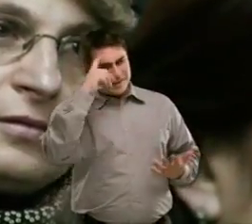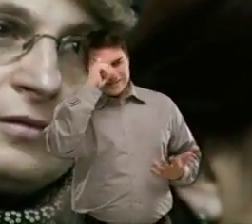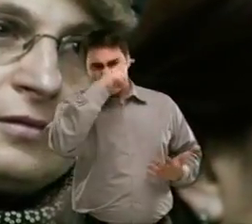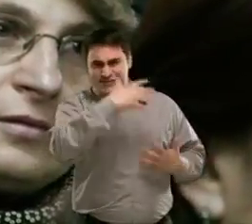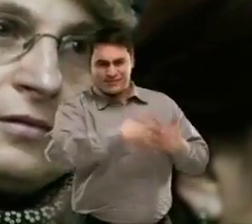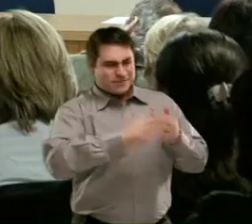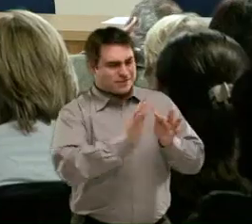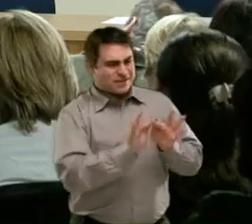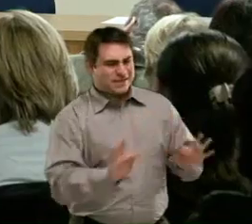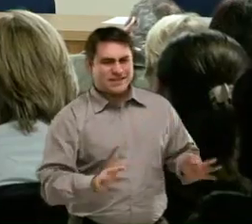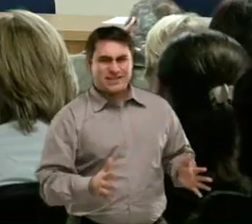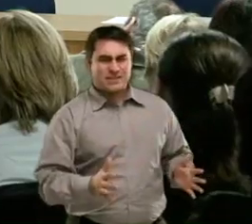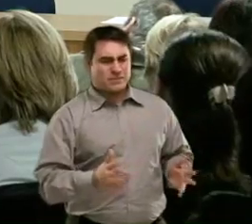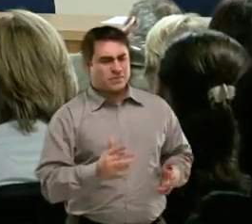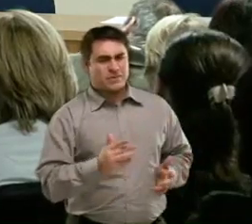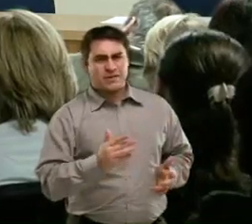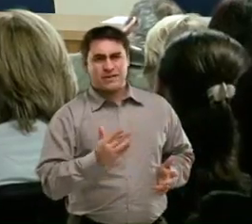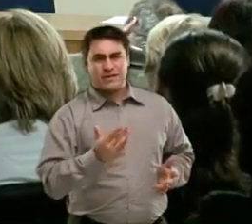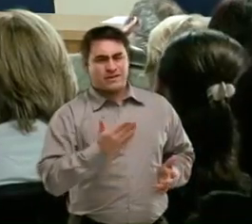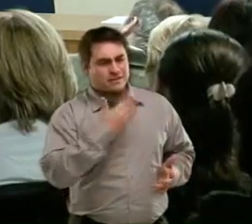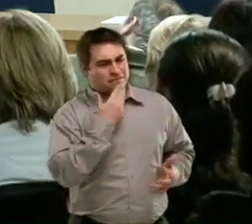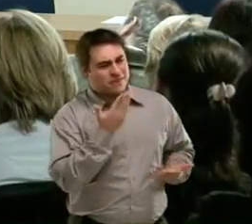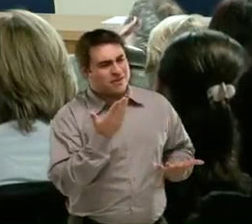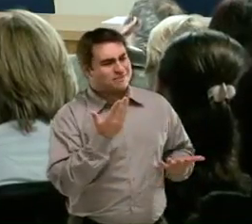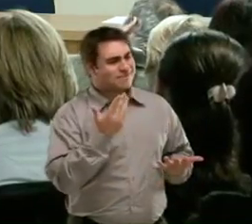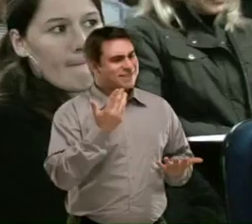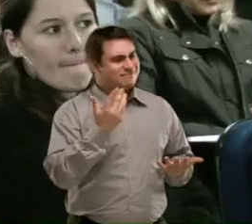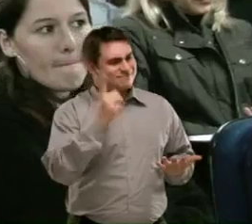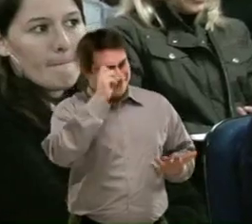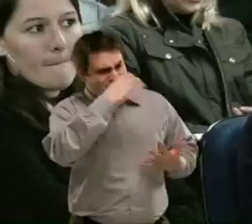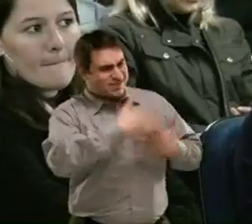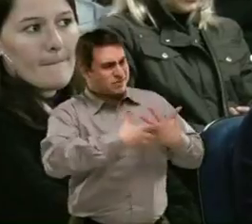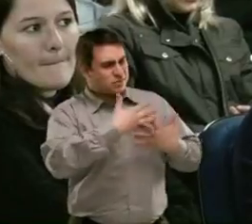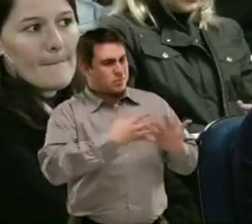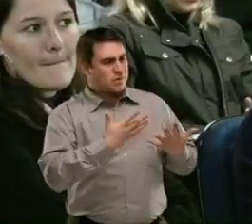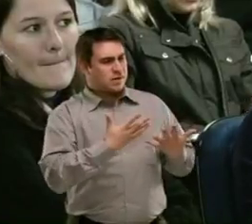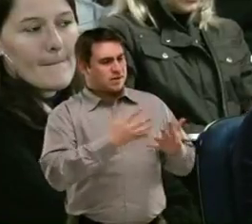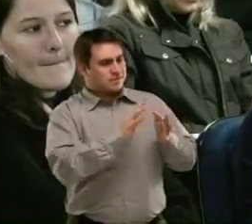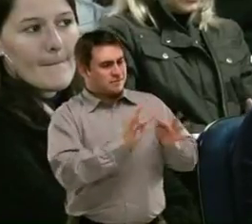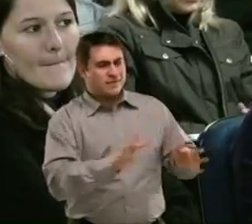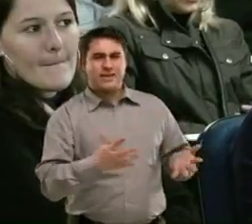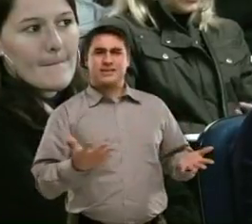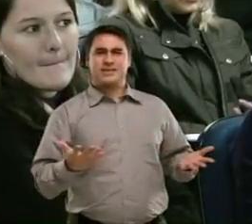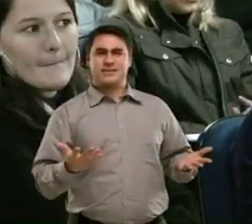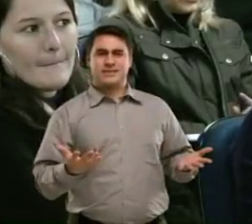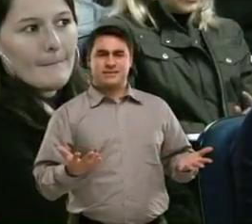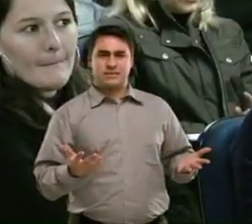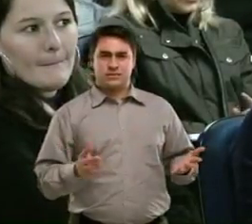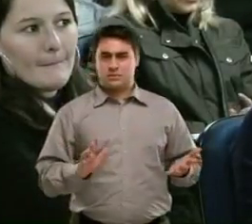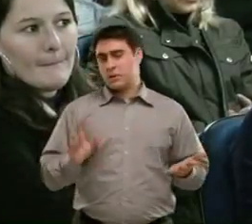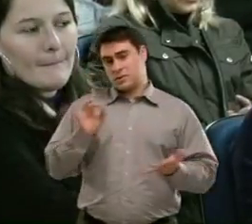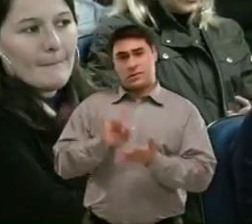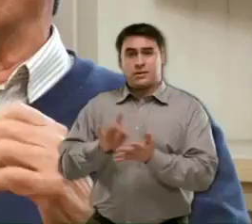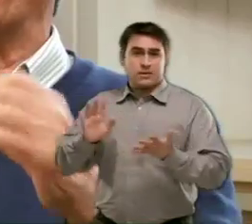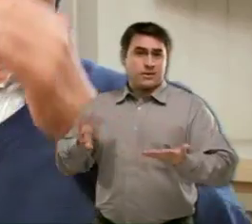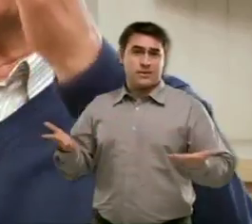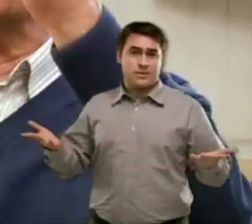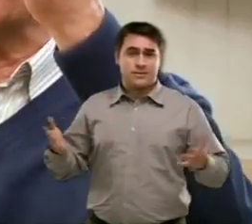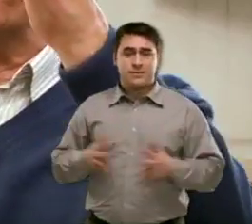It's easy and yet complex to be this easy. But it really is. Our main concern now